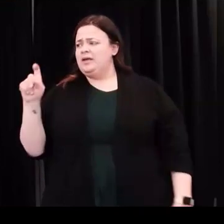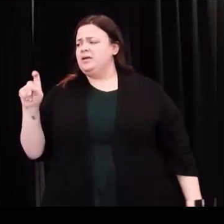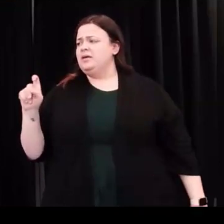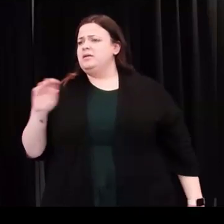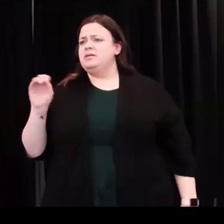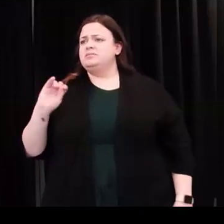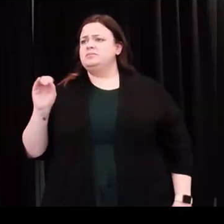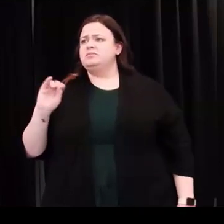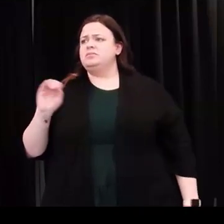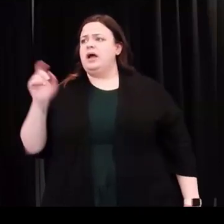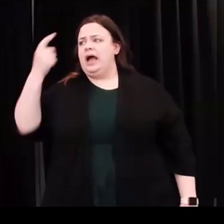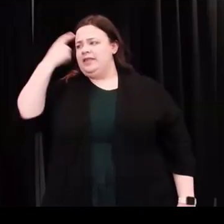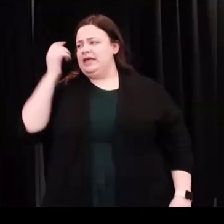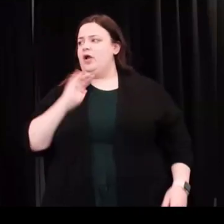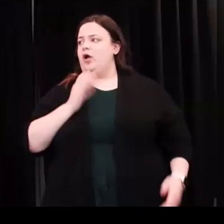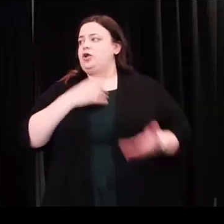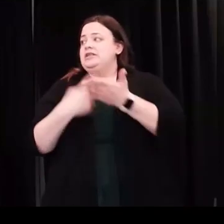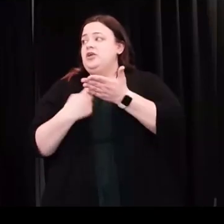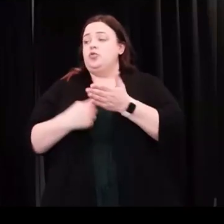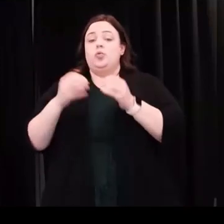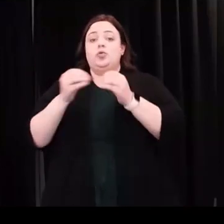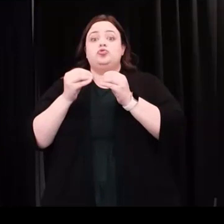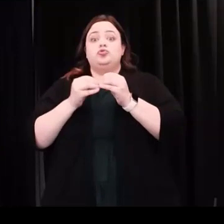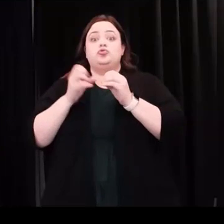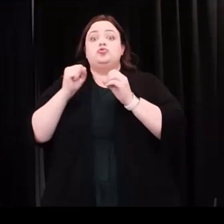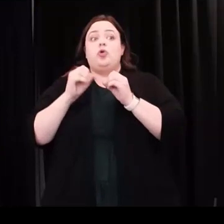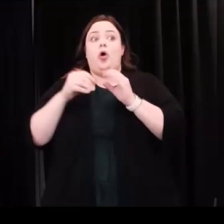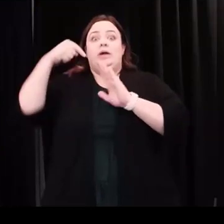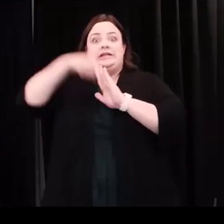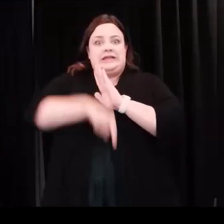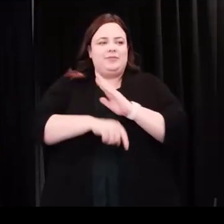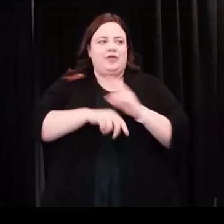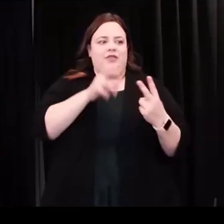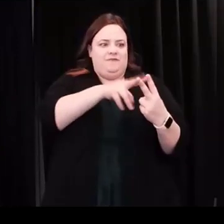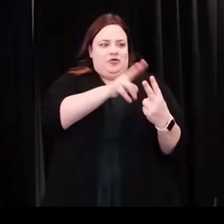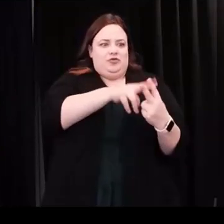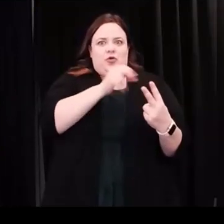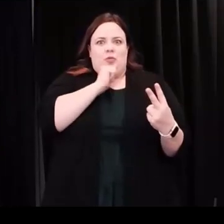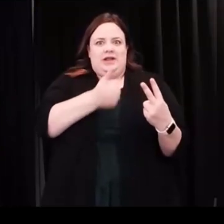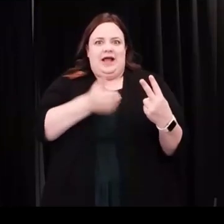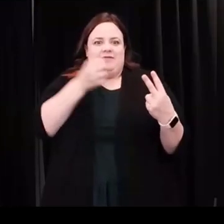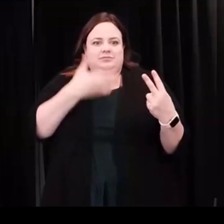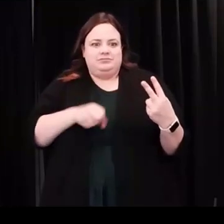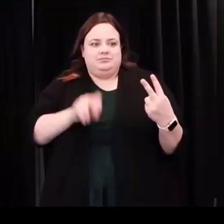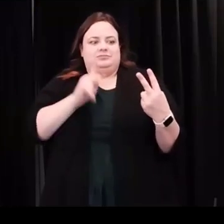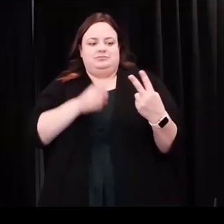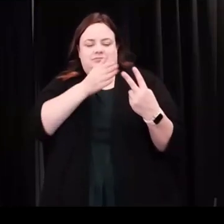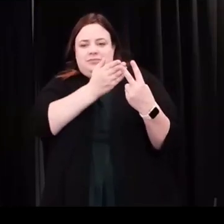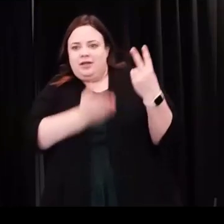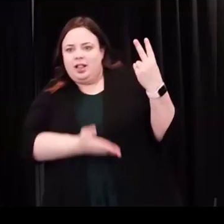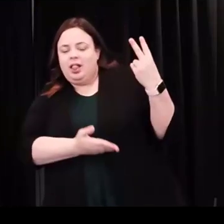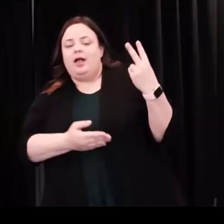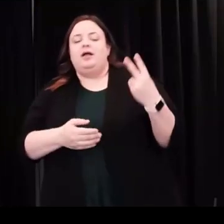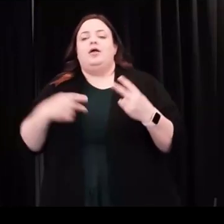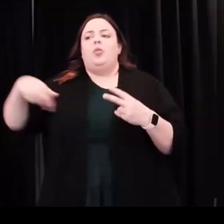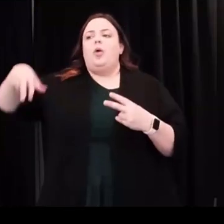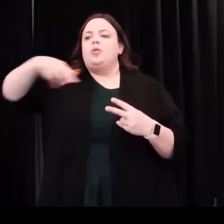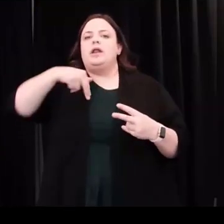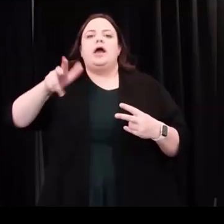I think our discussions were so in-depth on the first two, maybe we didn't get a chance to spend time. Because walking around I heard a lot of great conversations,